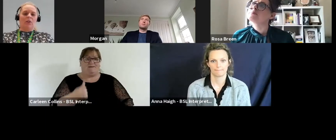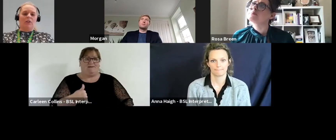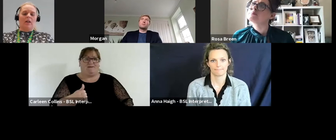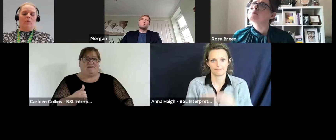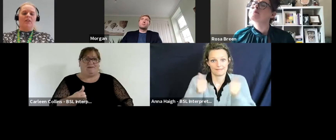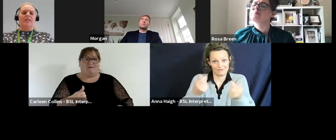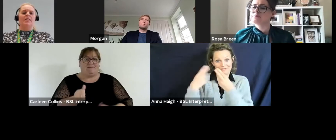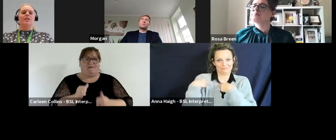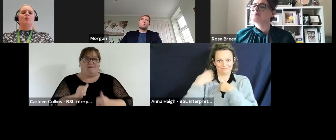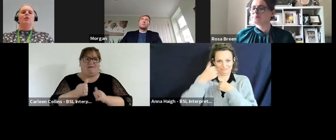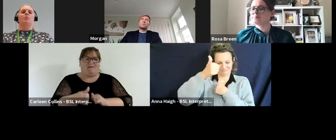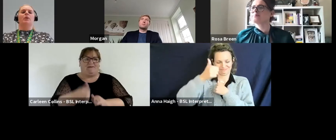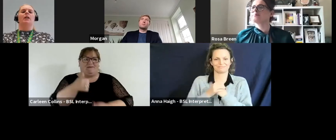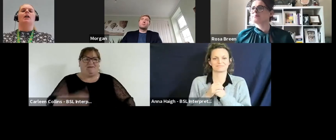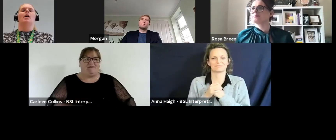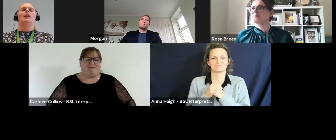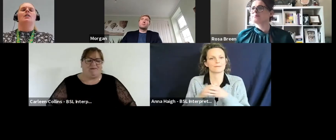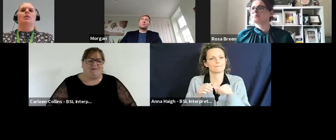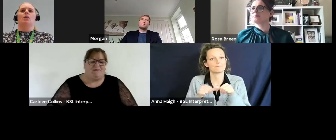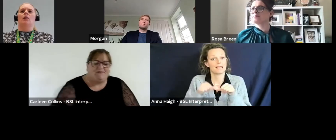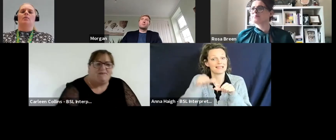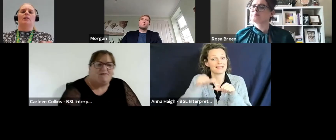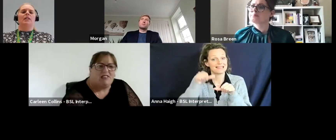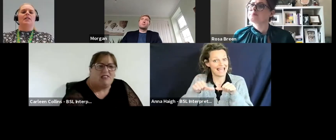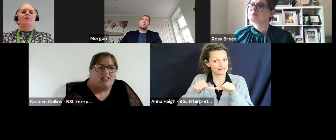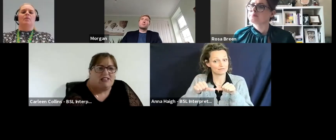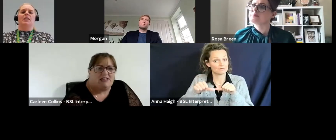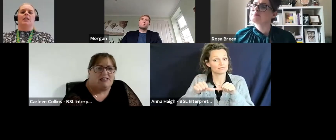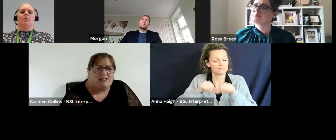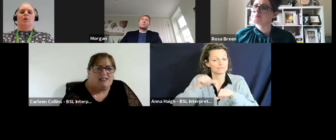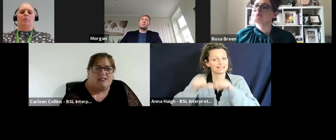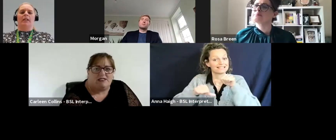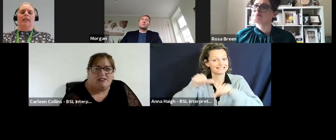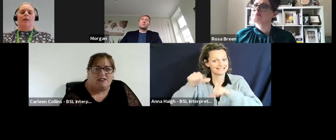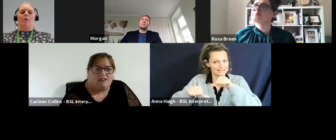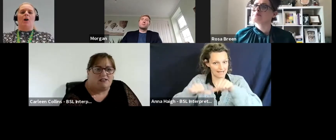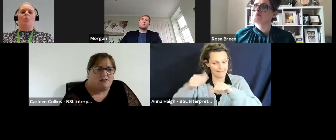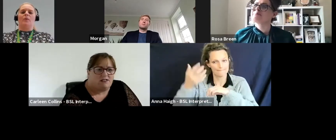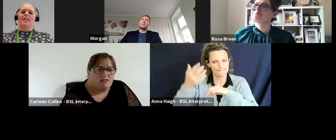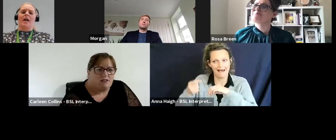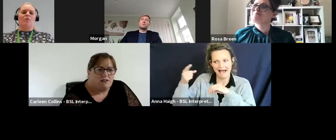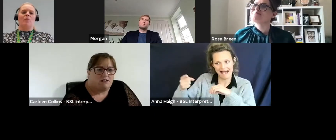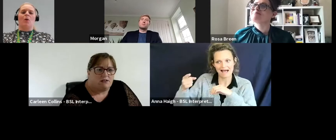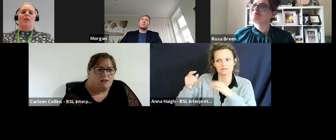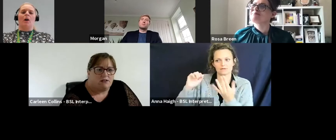Even the colours of the walls and things, that was all sorted for us.